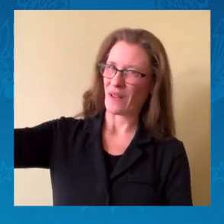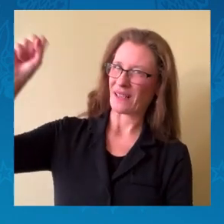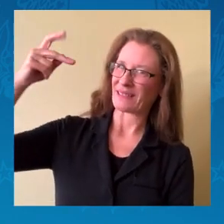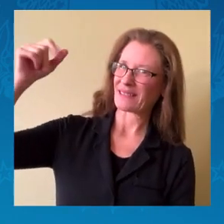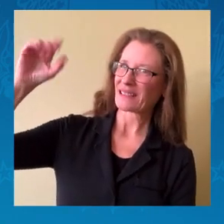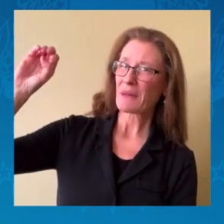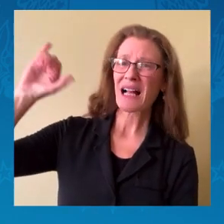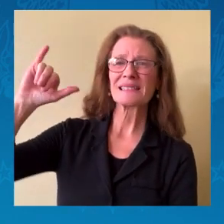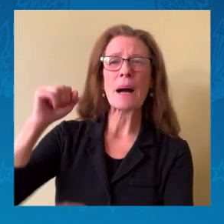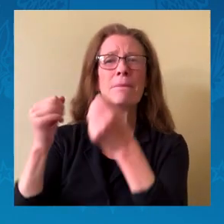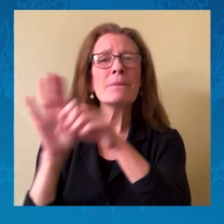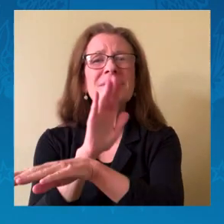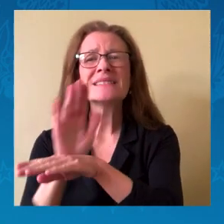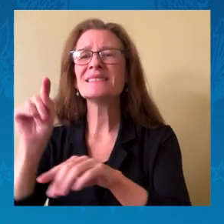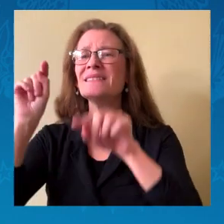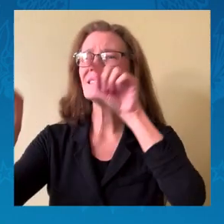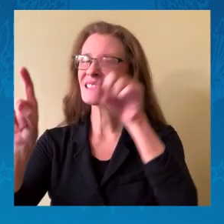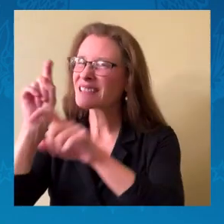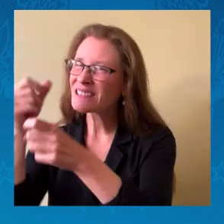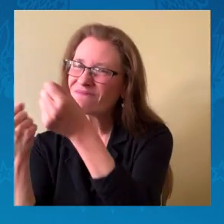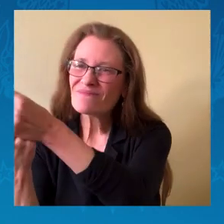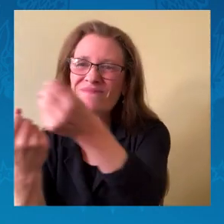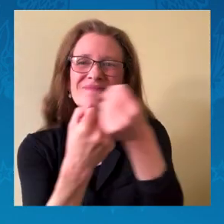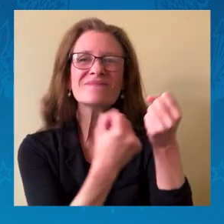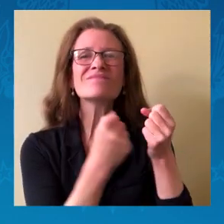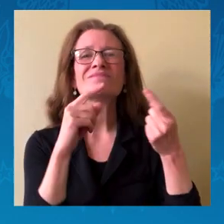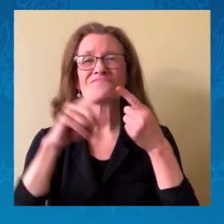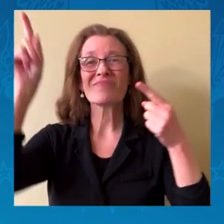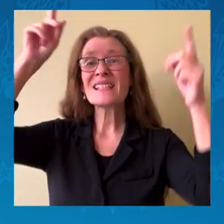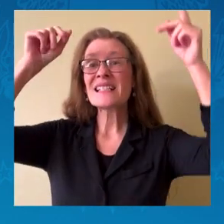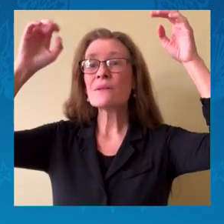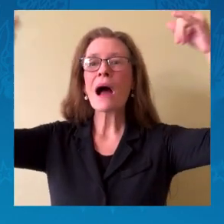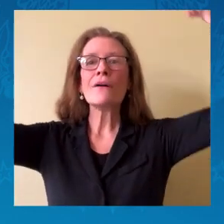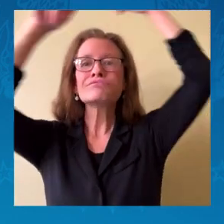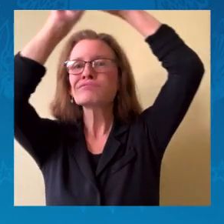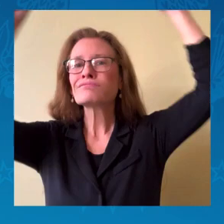As you just asked about presently building on a strong foundation established